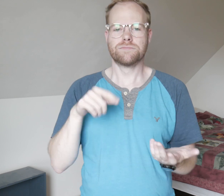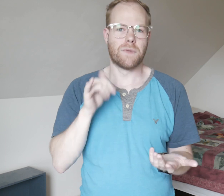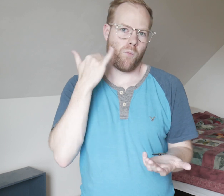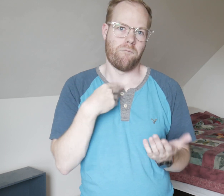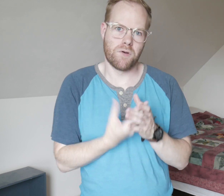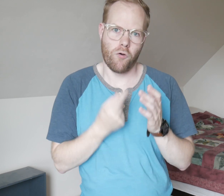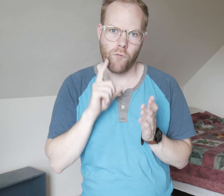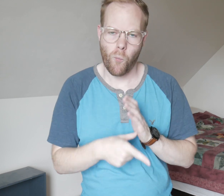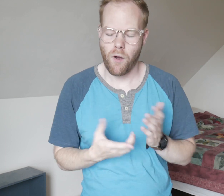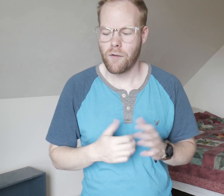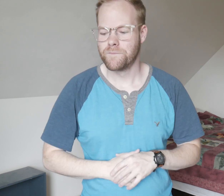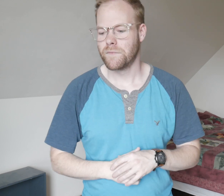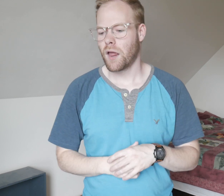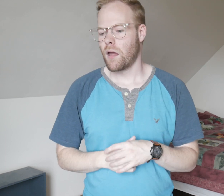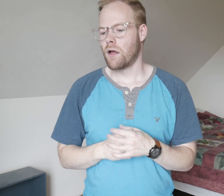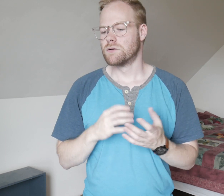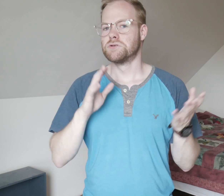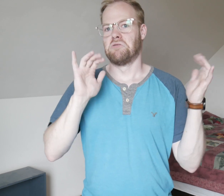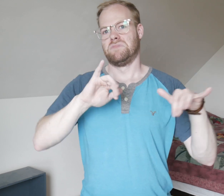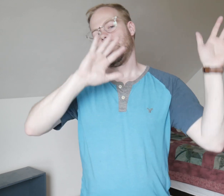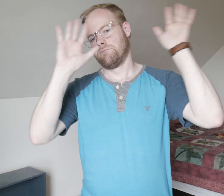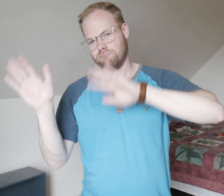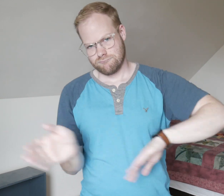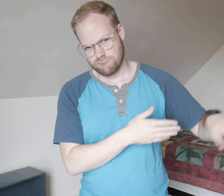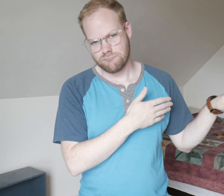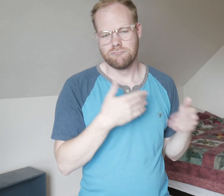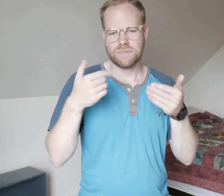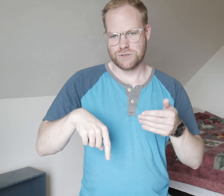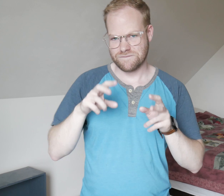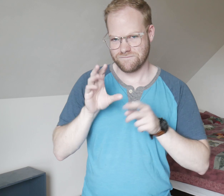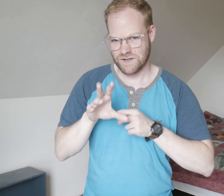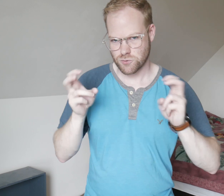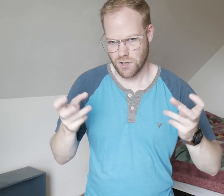That’s why I’ve been gone for a while. So that aside, let’s get into this video topic.